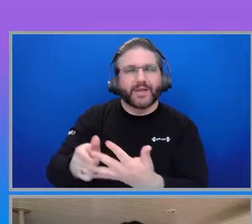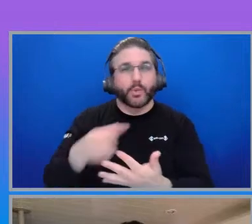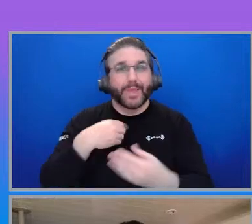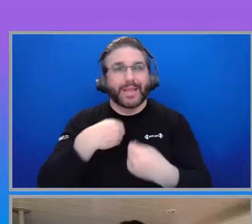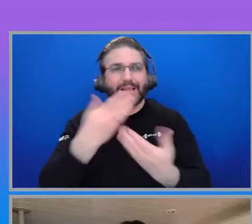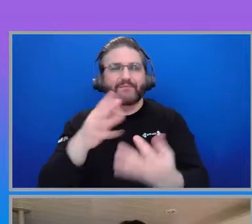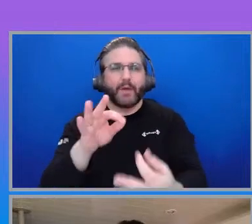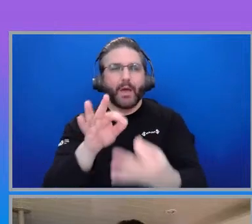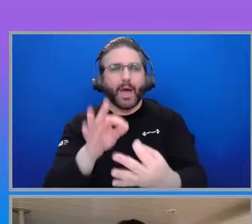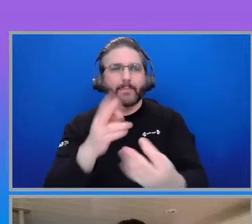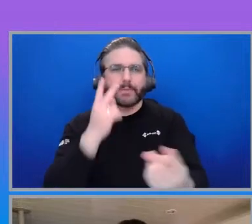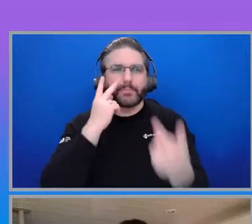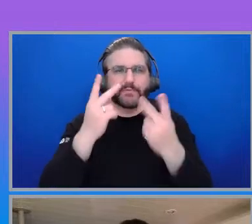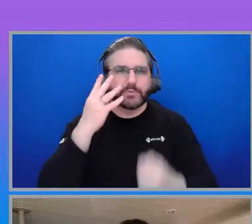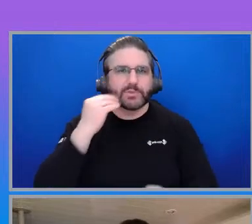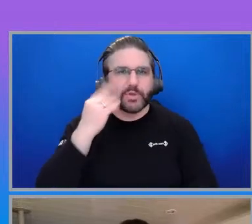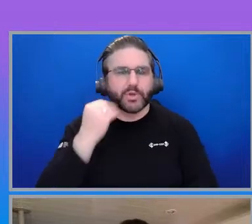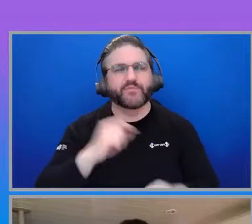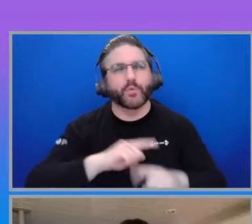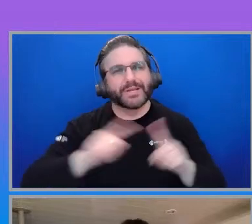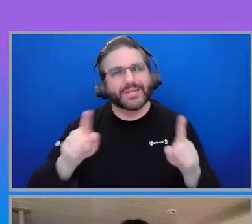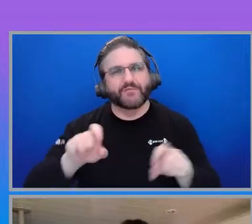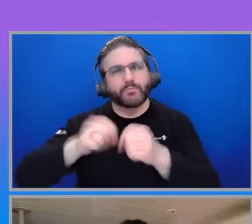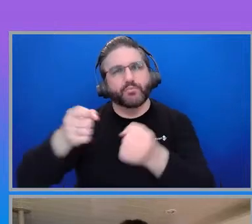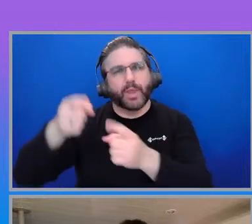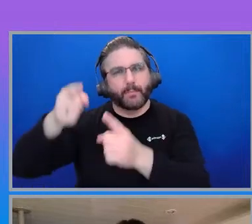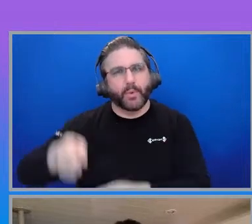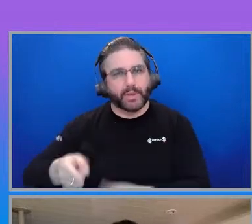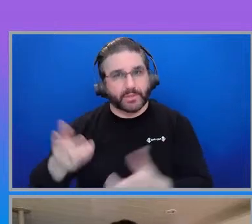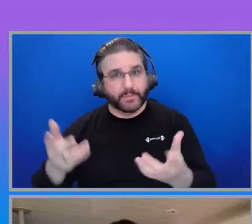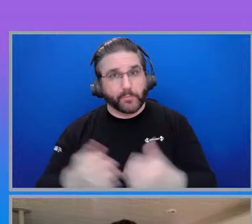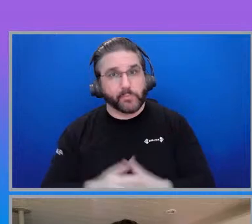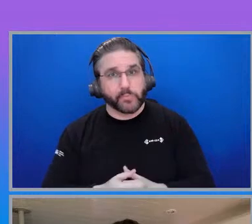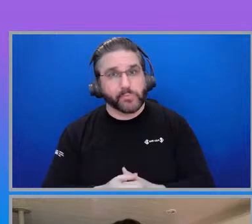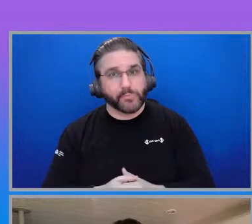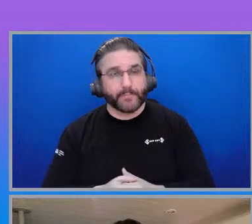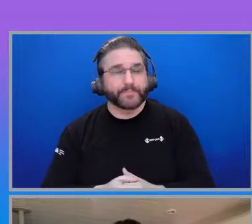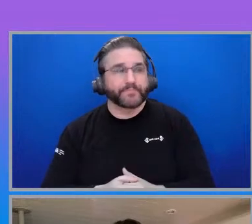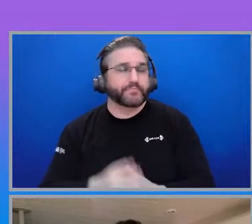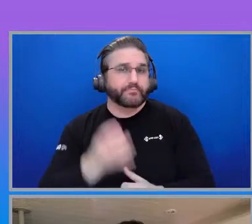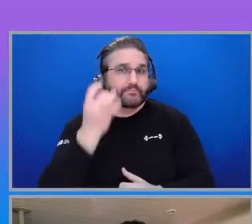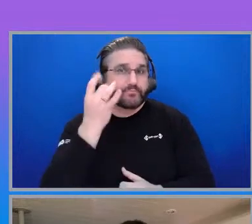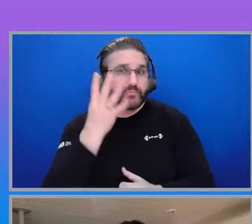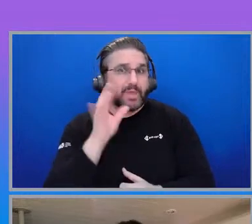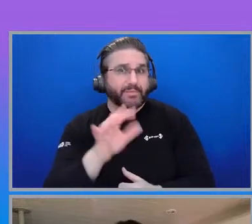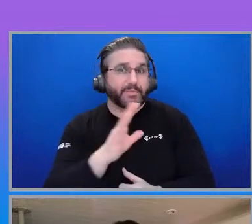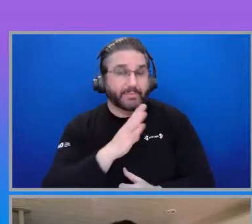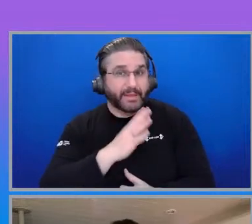optimal visual experience at different break points. Now that